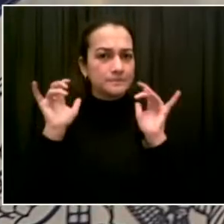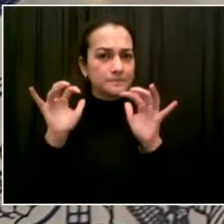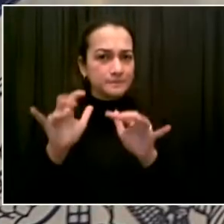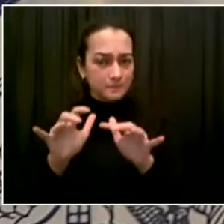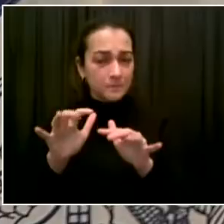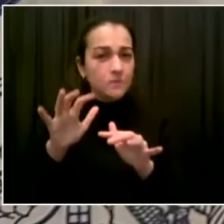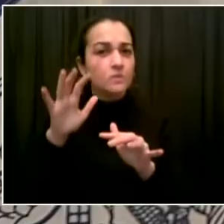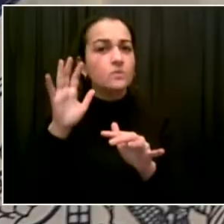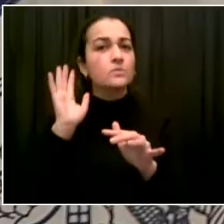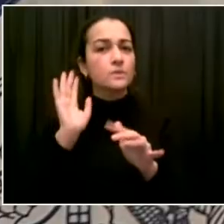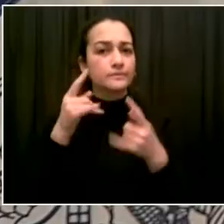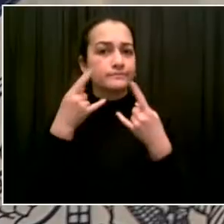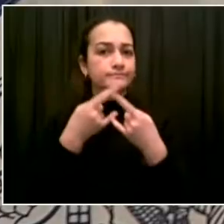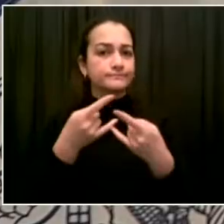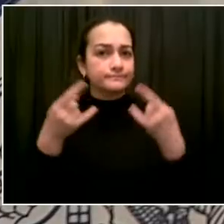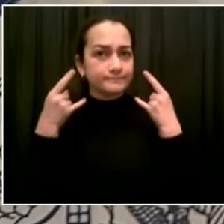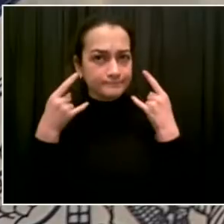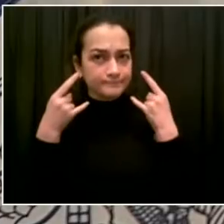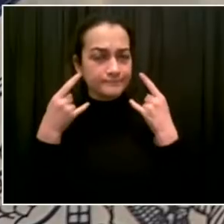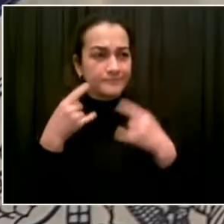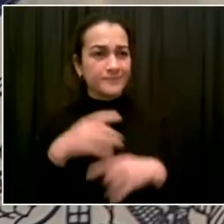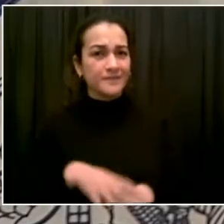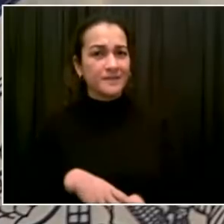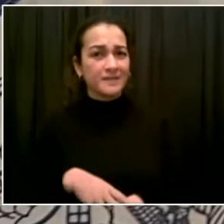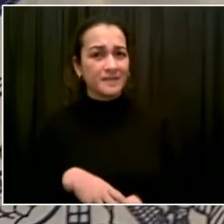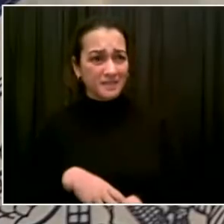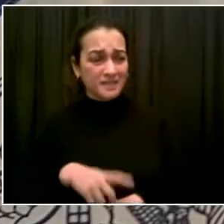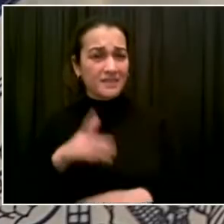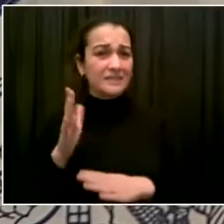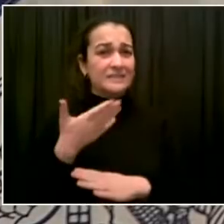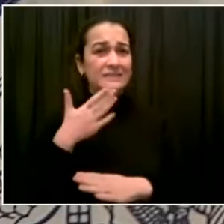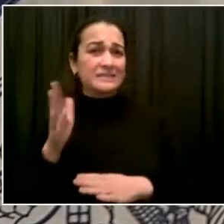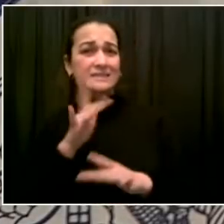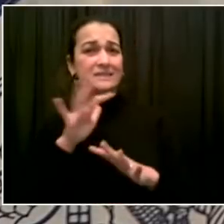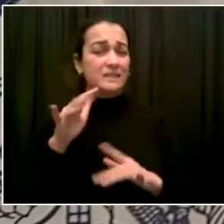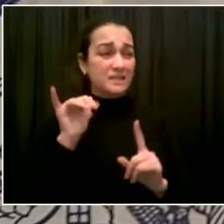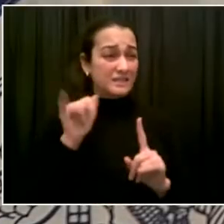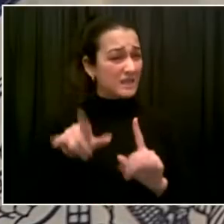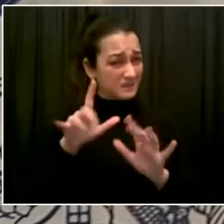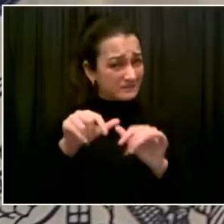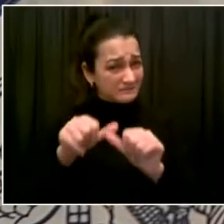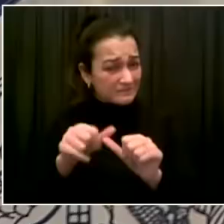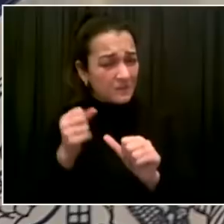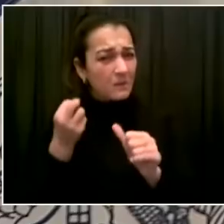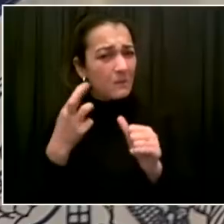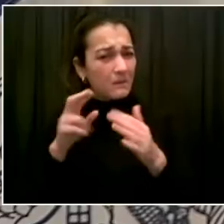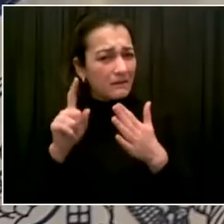DRINKING AND TAKING MASKS OFF.